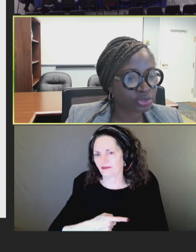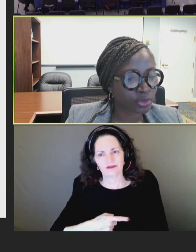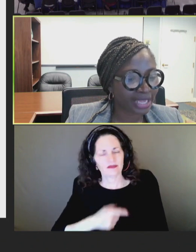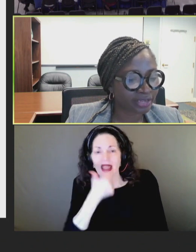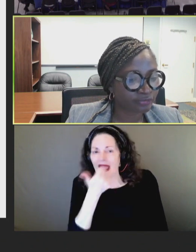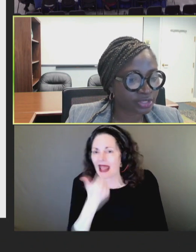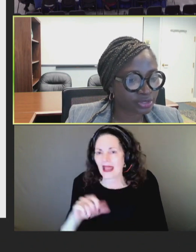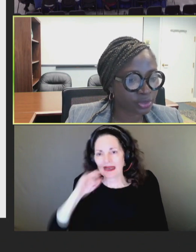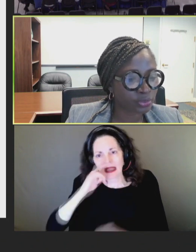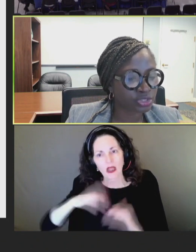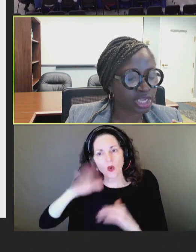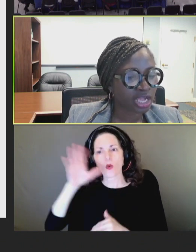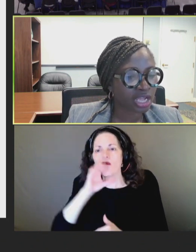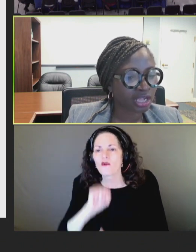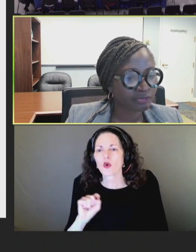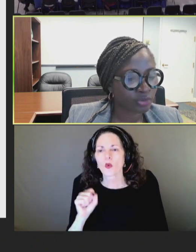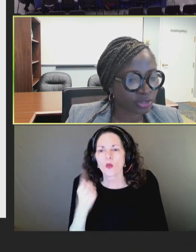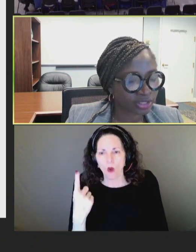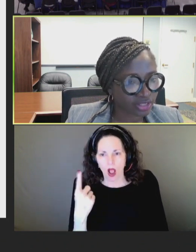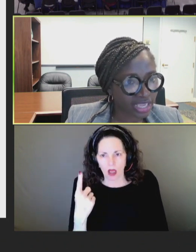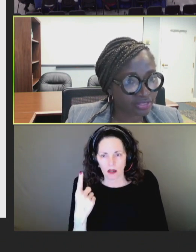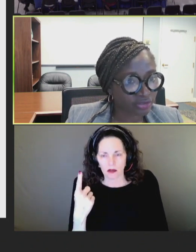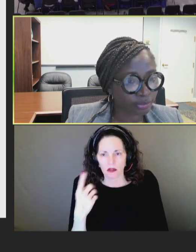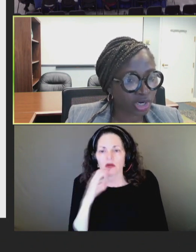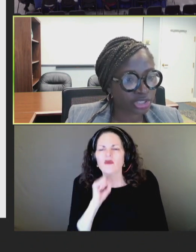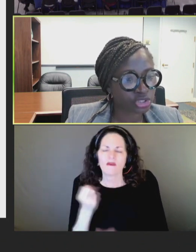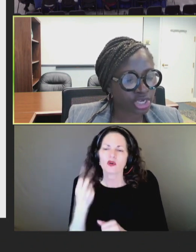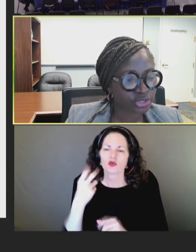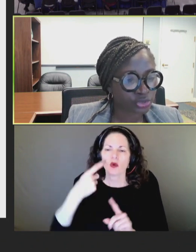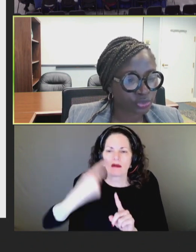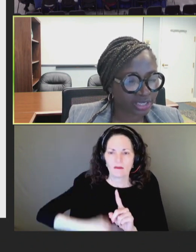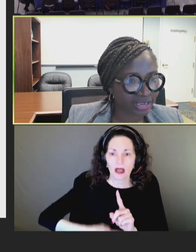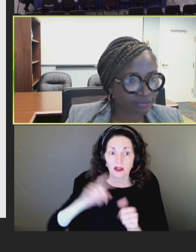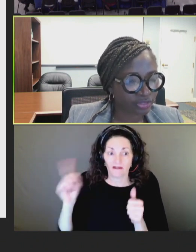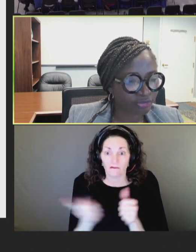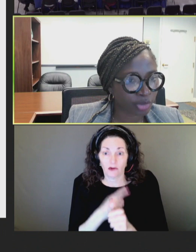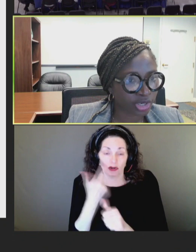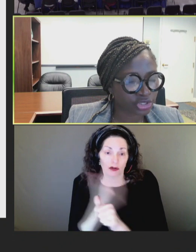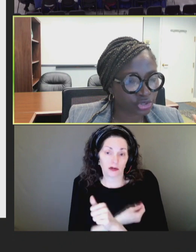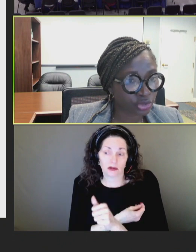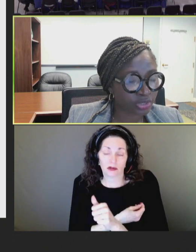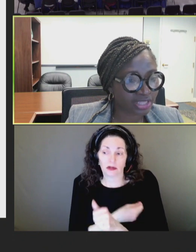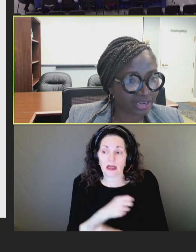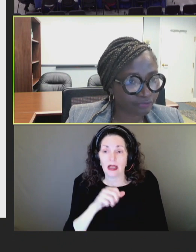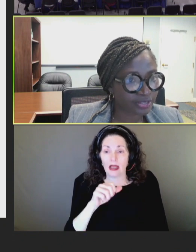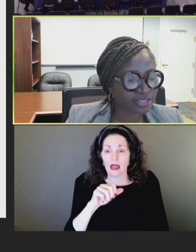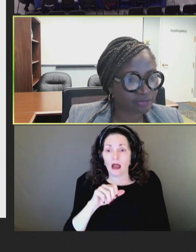who had a first dose on the 8th of March to the 11th of March during that first